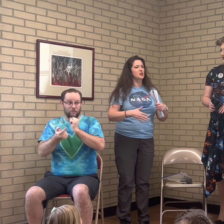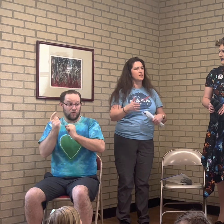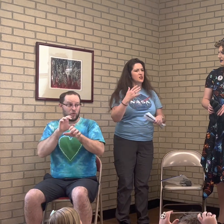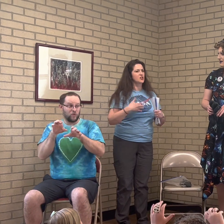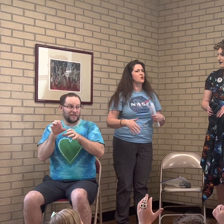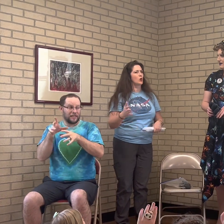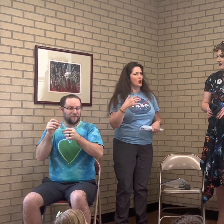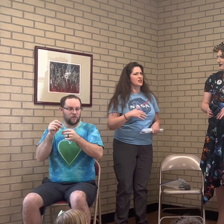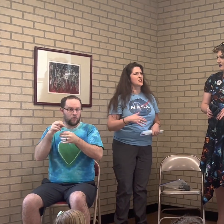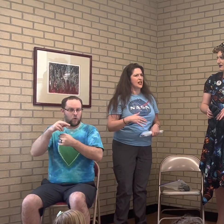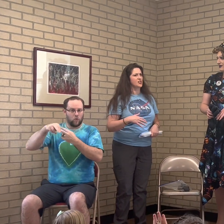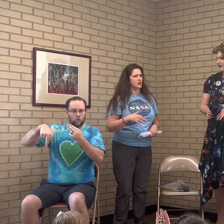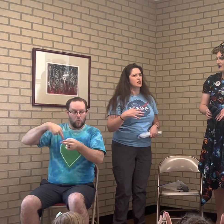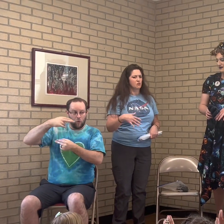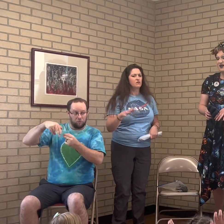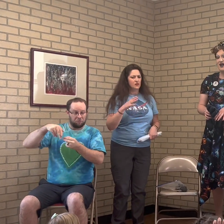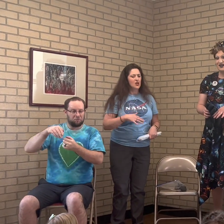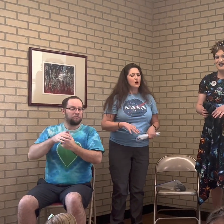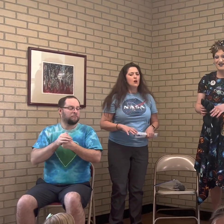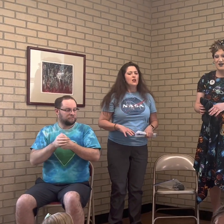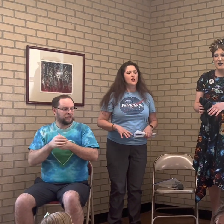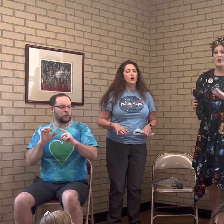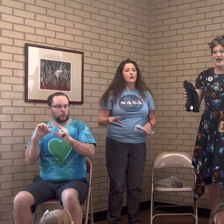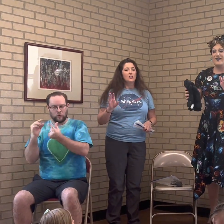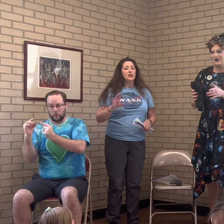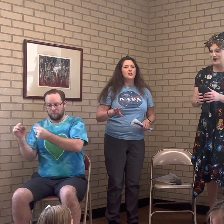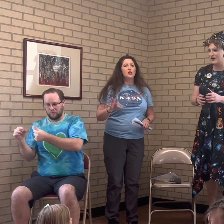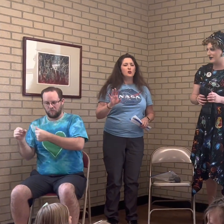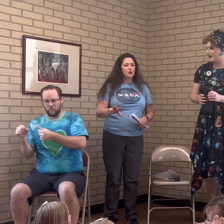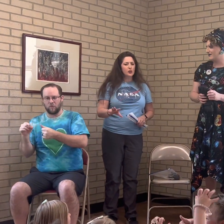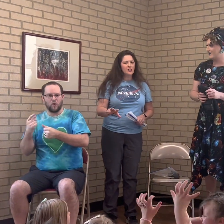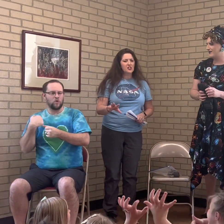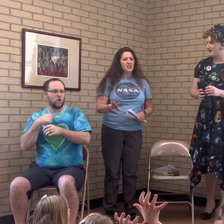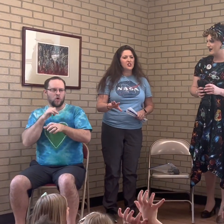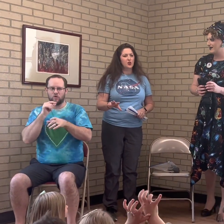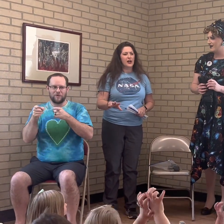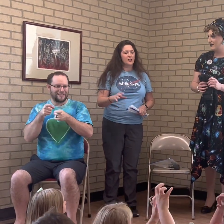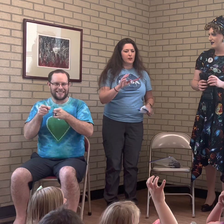sort of in rolling stages. Miss Cali: Yeah. So we'll get there. Dr. Shannon: So don't treat this is as an Easter egg and